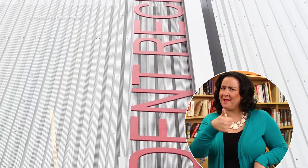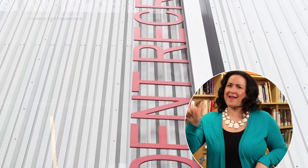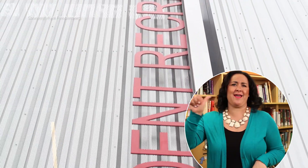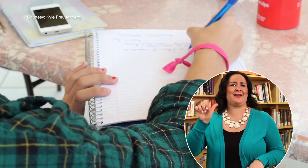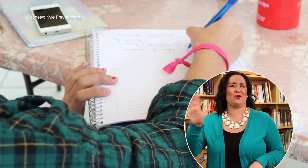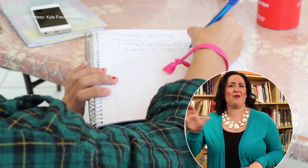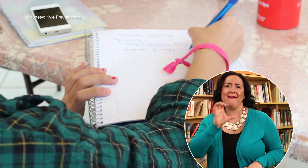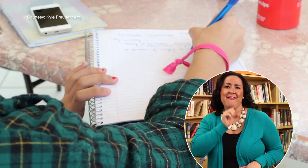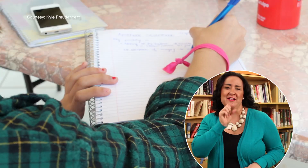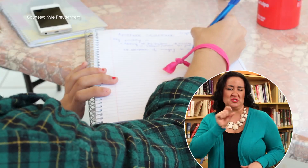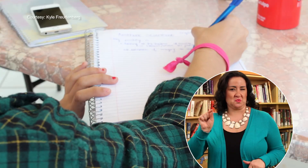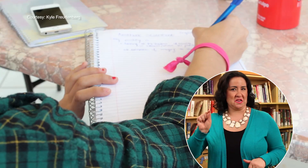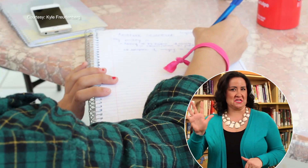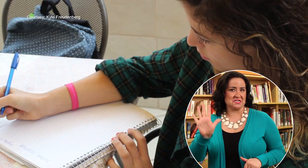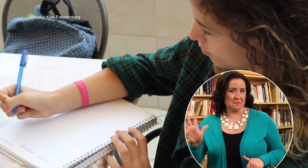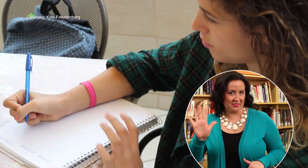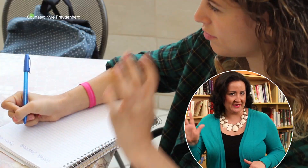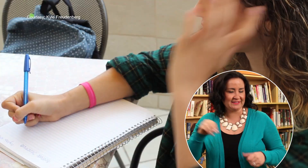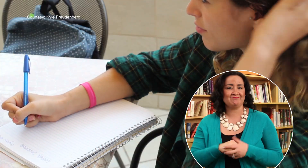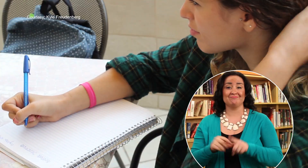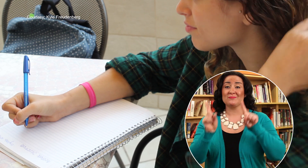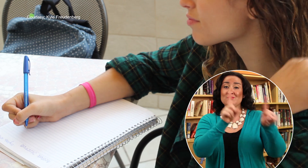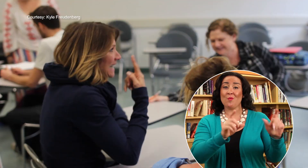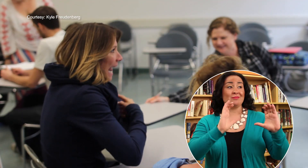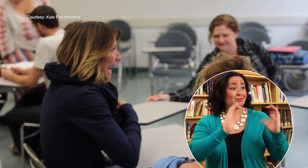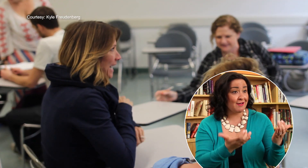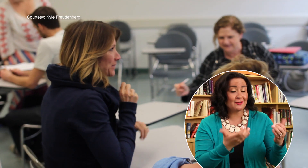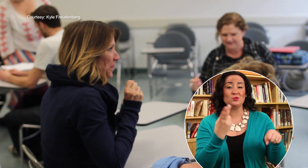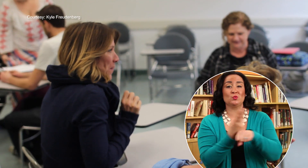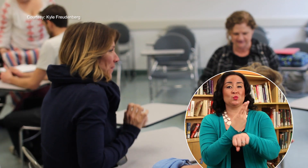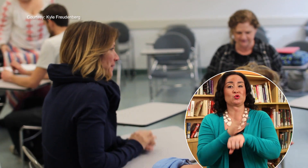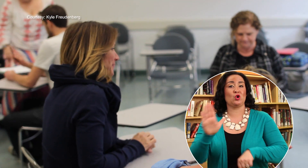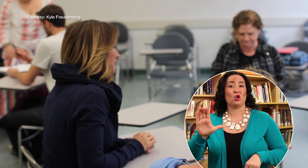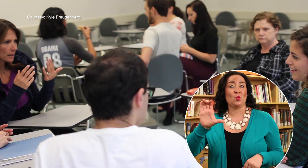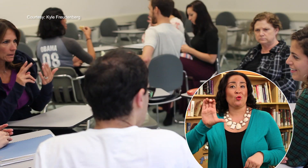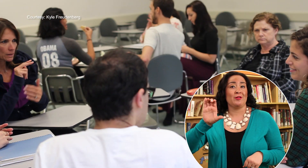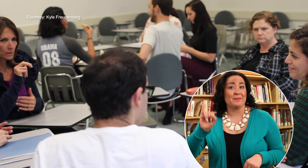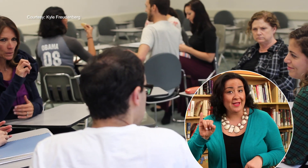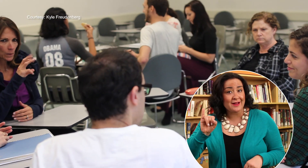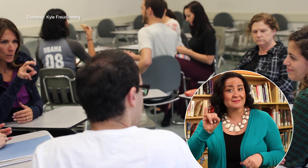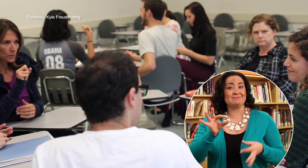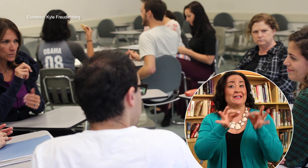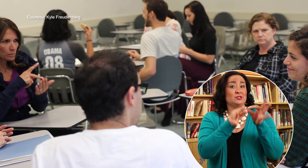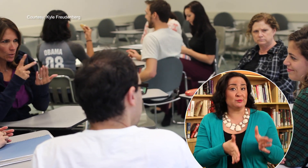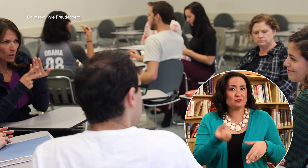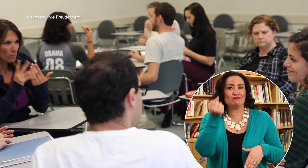class where she uses her Cochlear implant and an interpreter to understand the lesson.